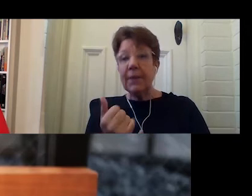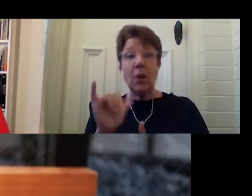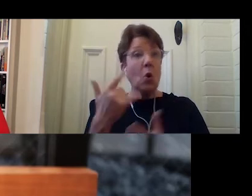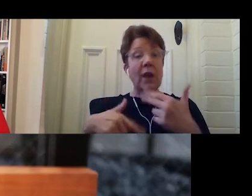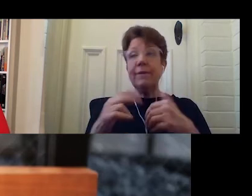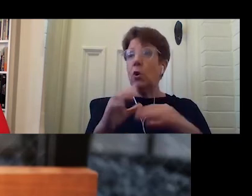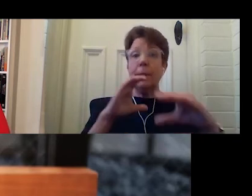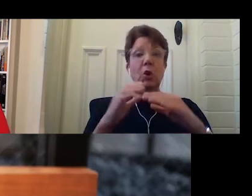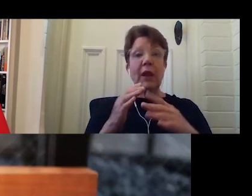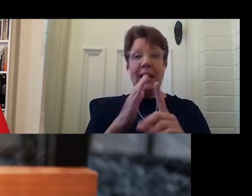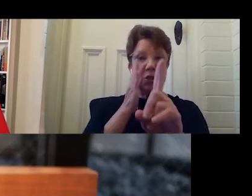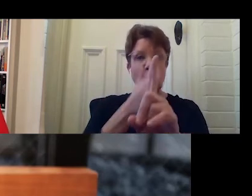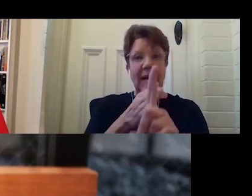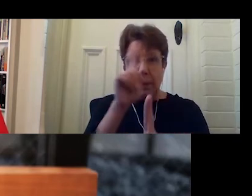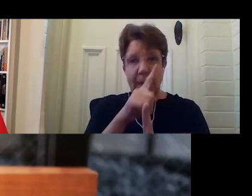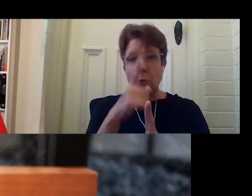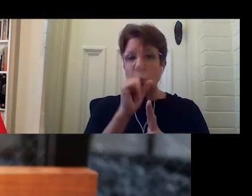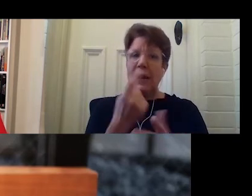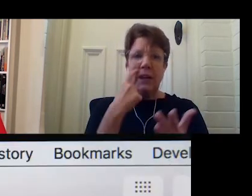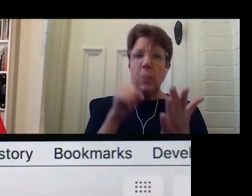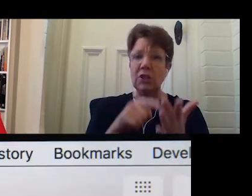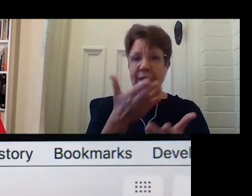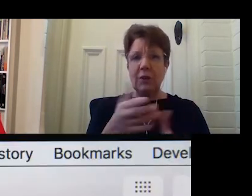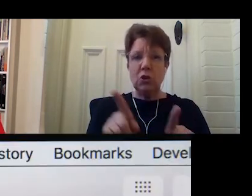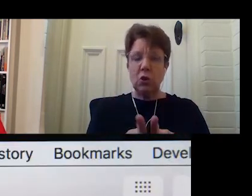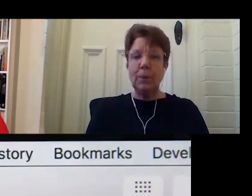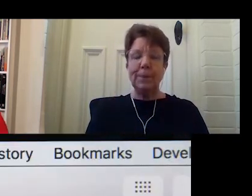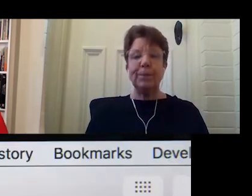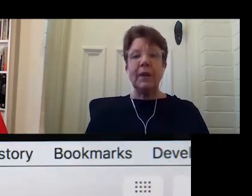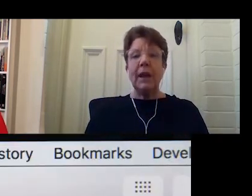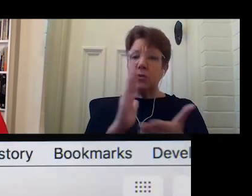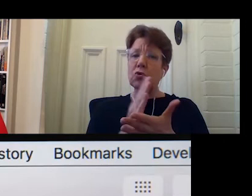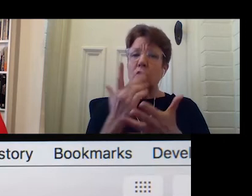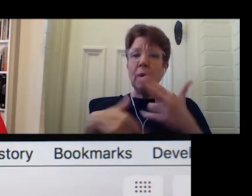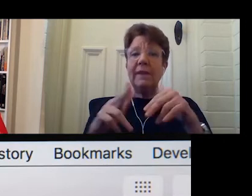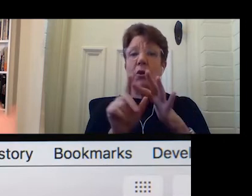directly with people. That's true when you're also conducting email